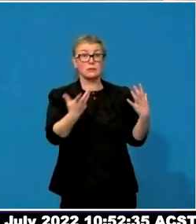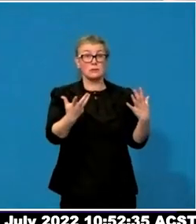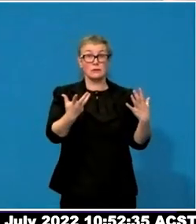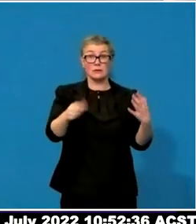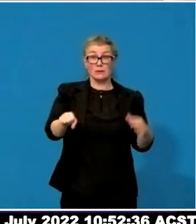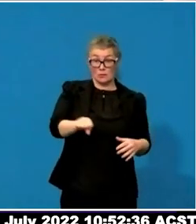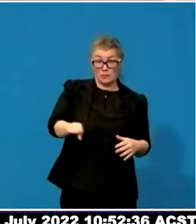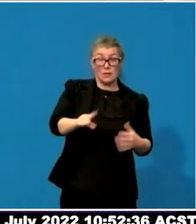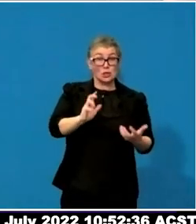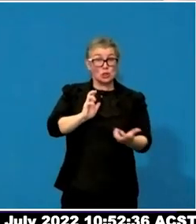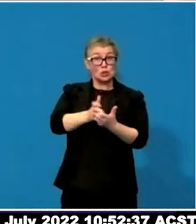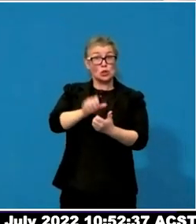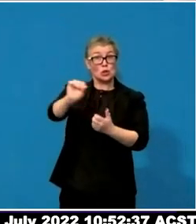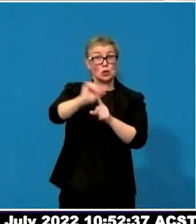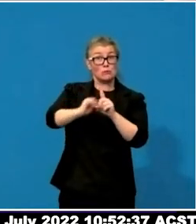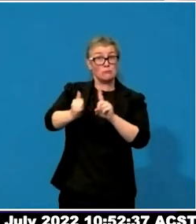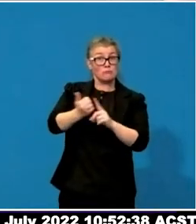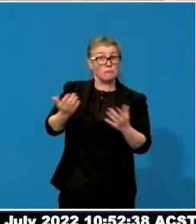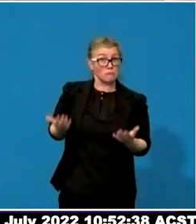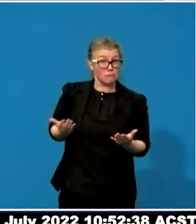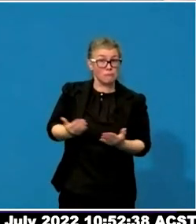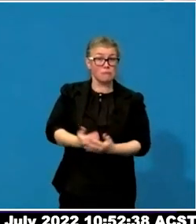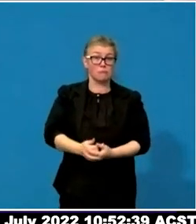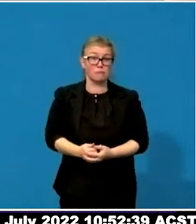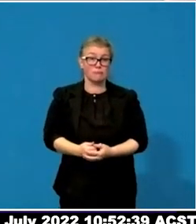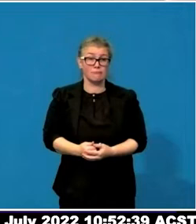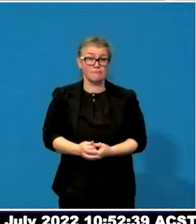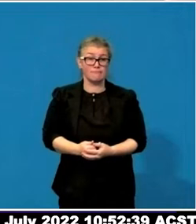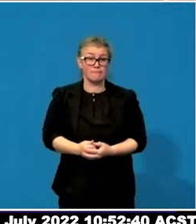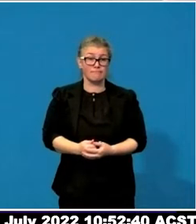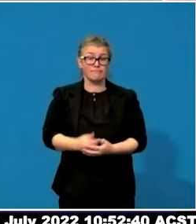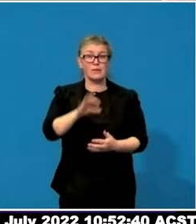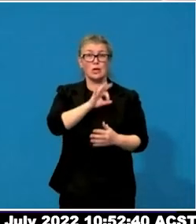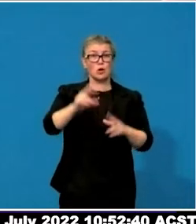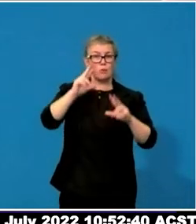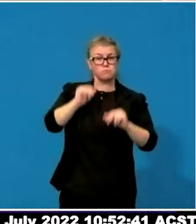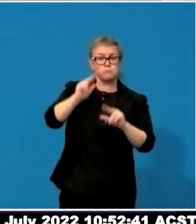Sydney, Melbourne or Brisbane, does not do well on gravel of the outback of Australia.